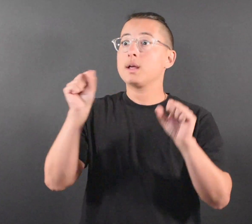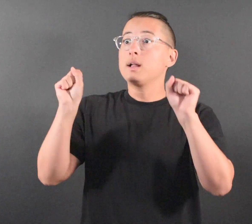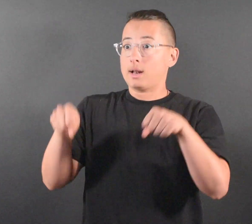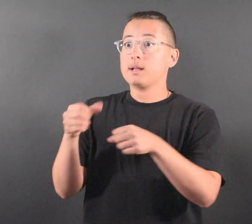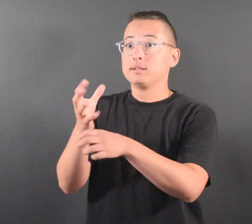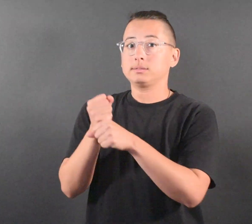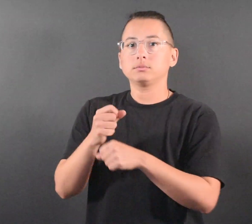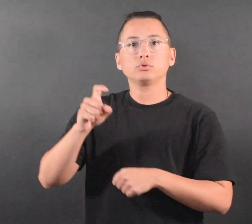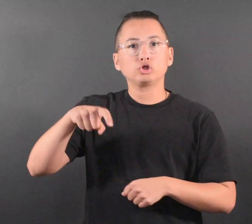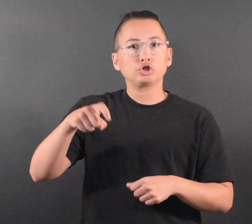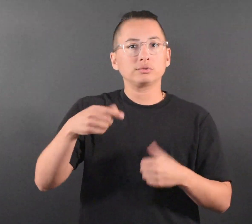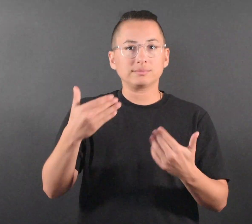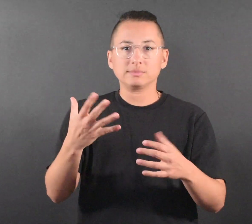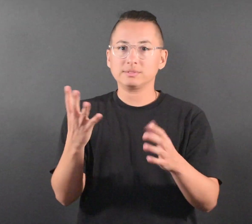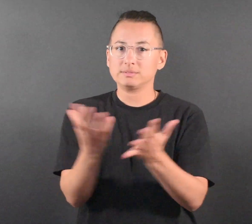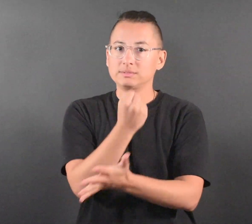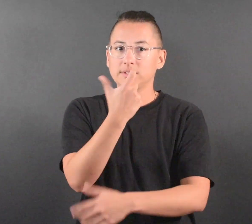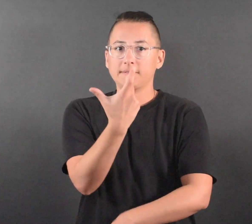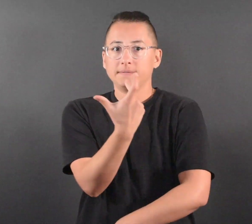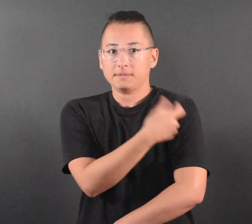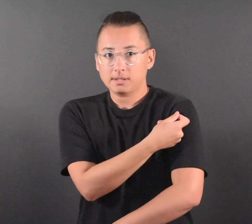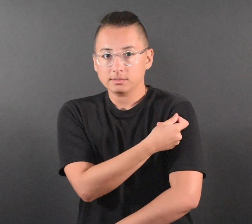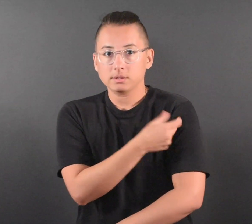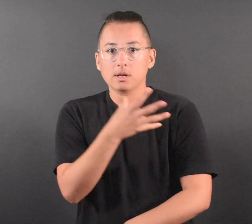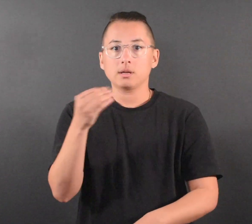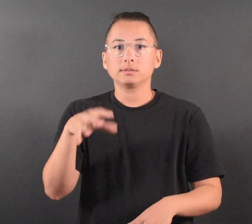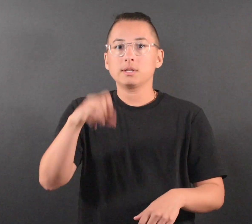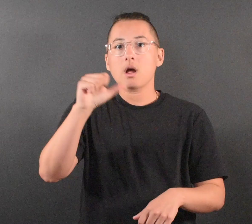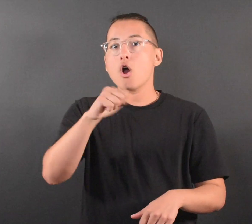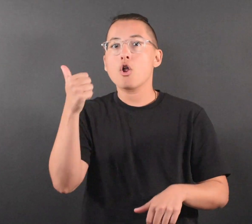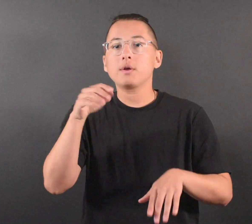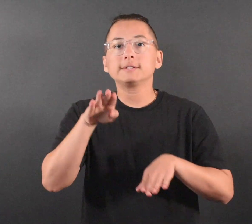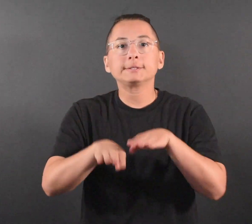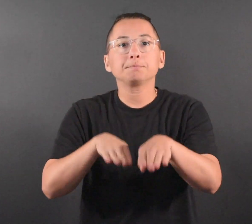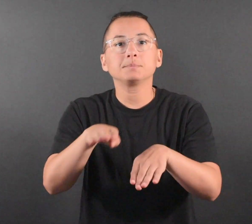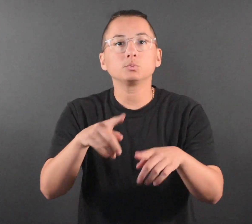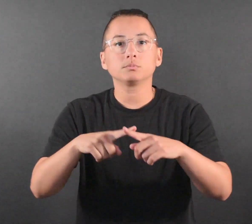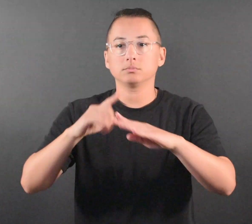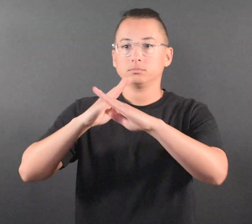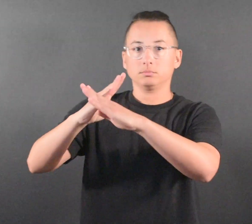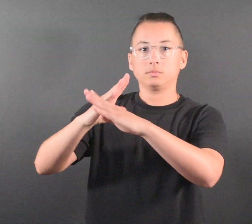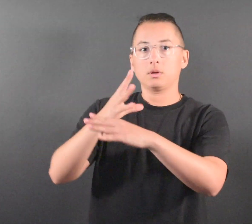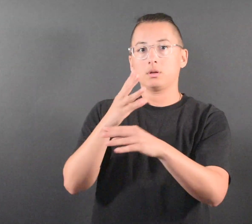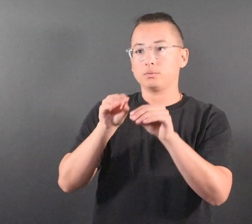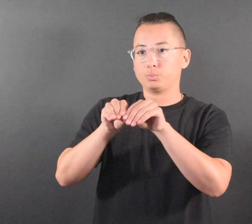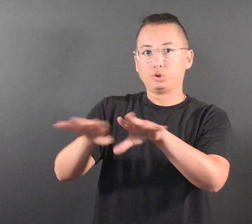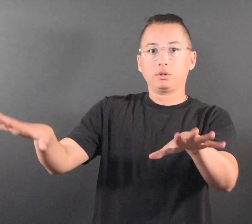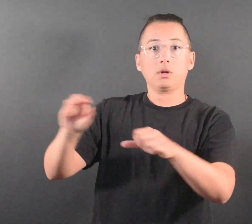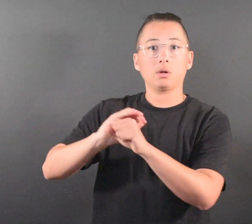Everyone who is eligible should get vaccinated and take other steps to prevent the spread of COVID-19.